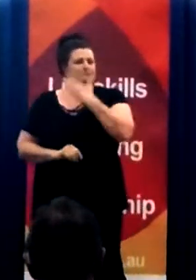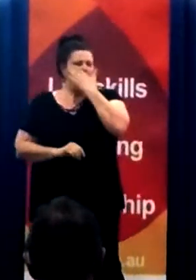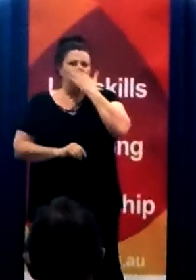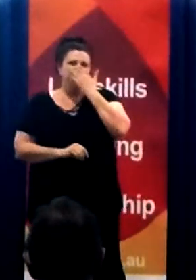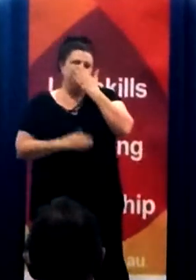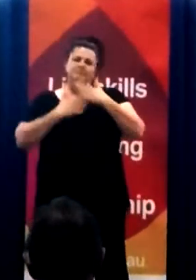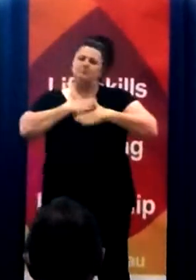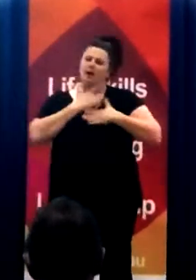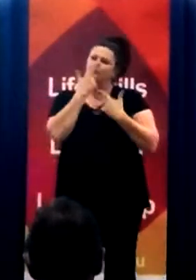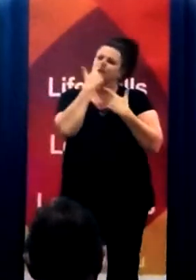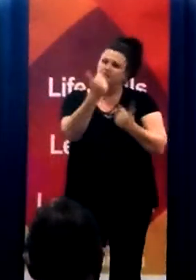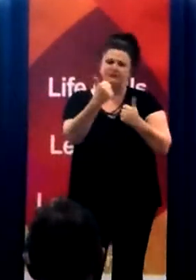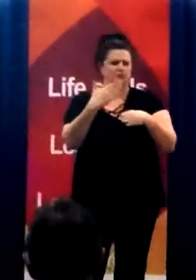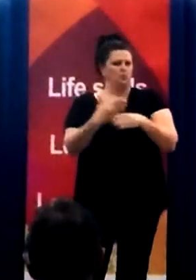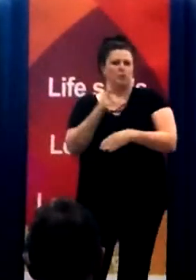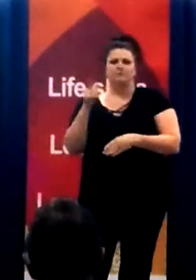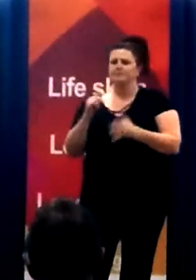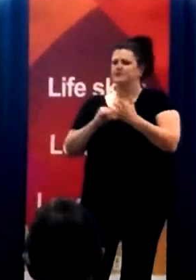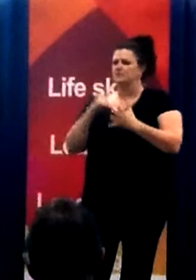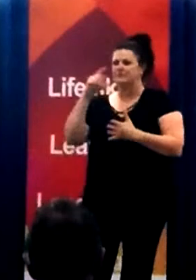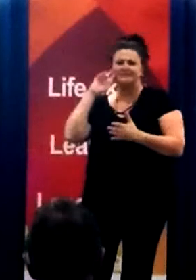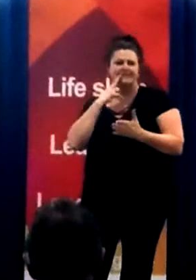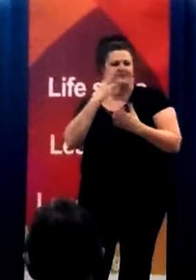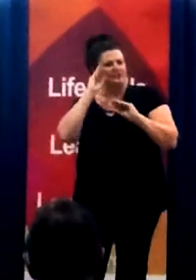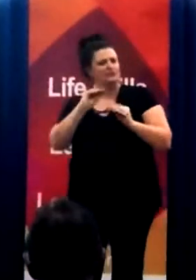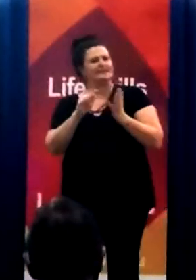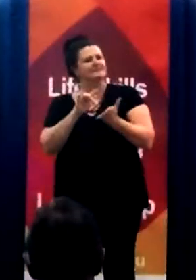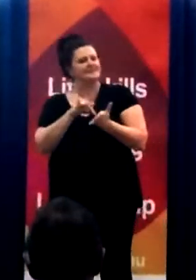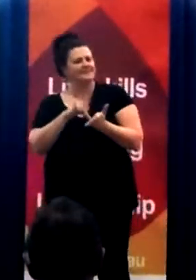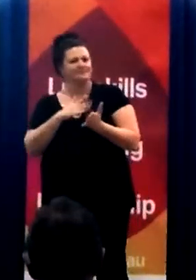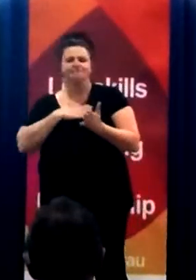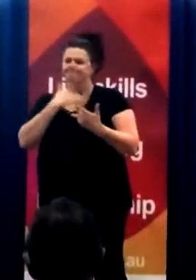It is a privilege to work at Shenton College Deaf Education Centre, which is co-located